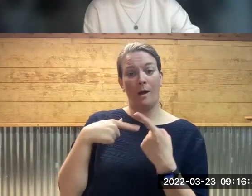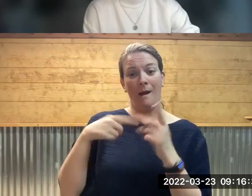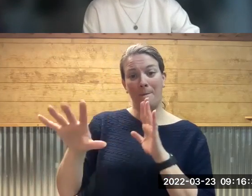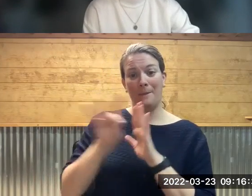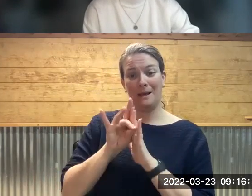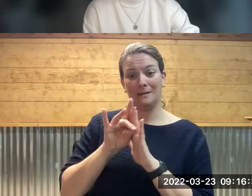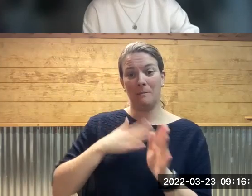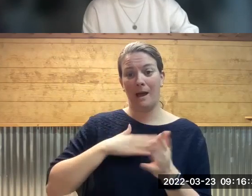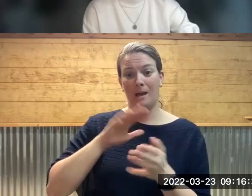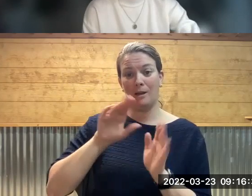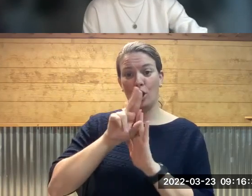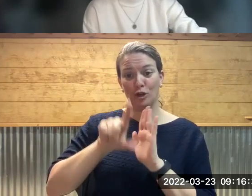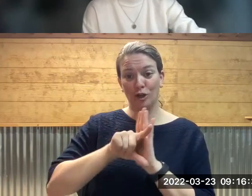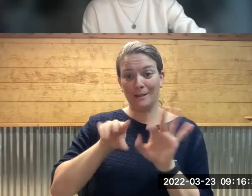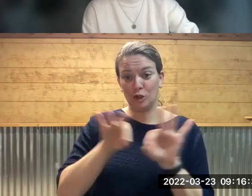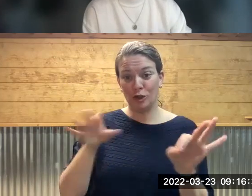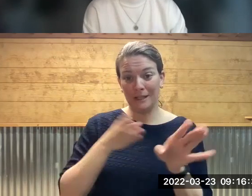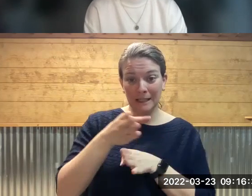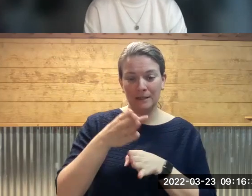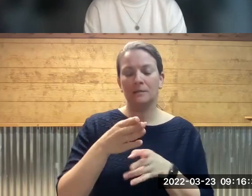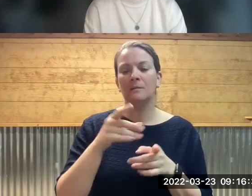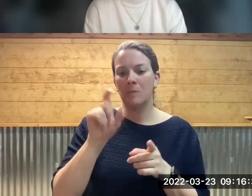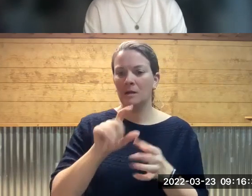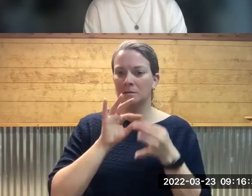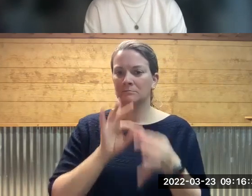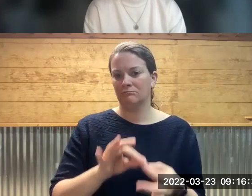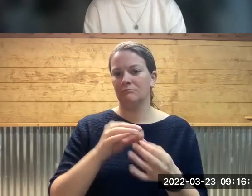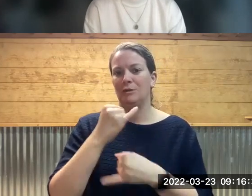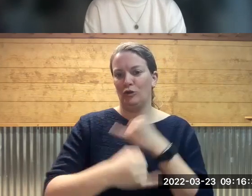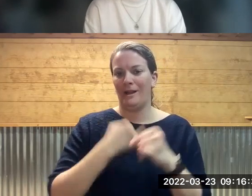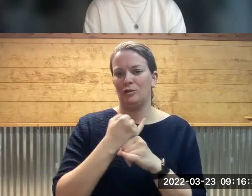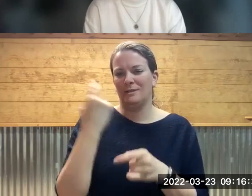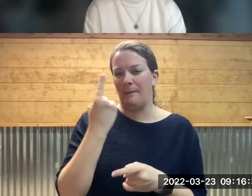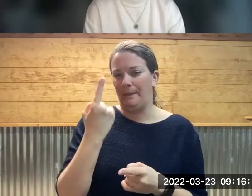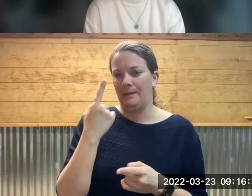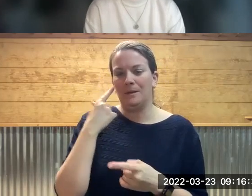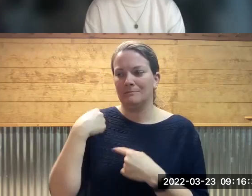I've always been kind of curious about other cultures and had respect for the fact of I could kind of see where things were going.